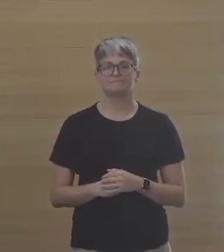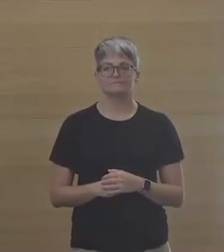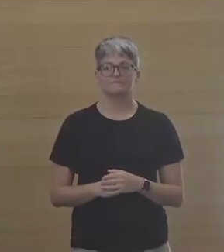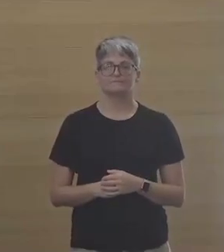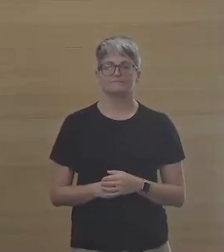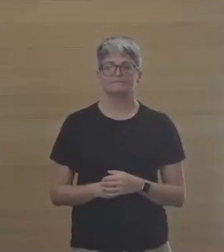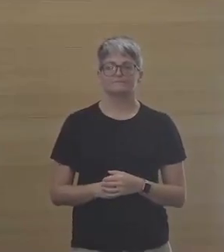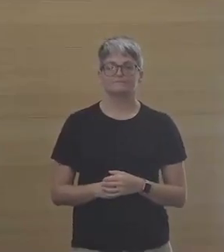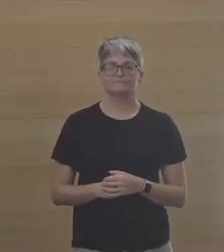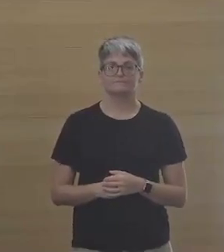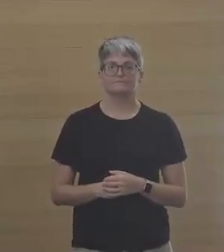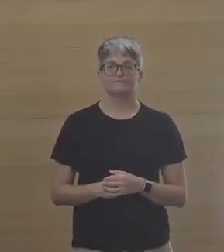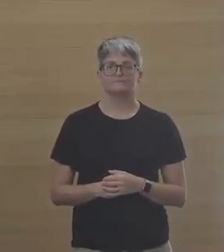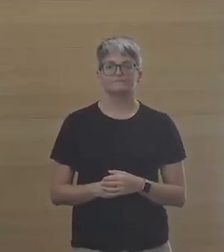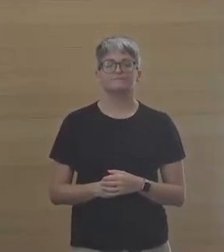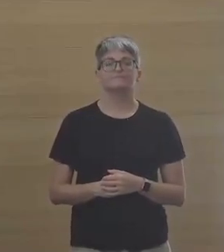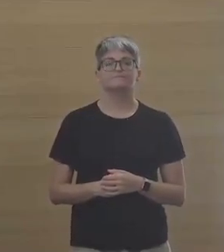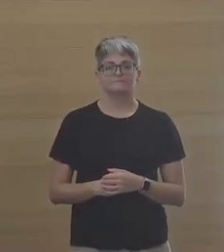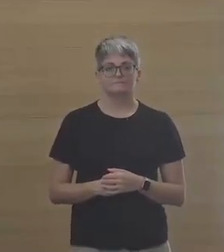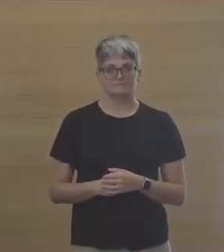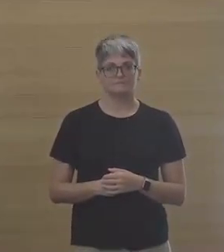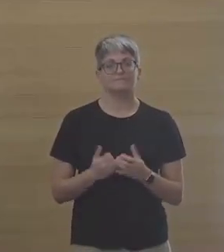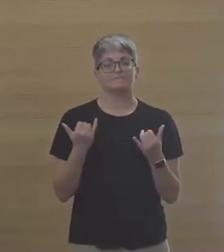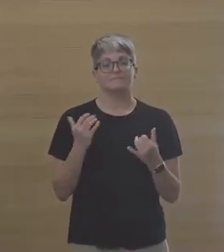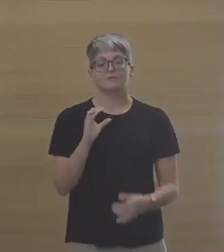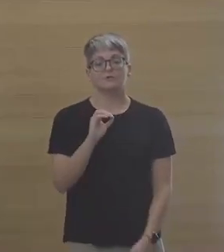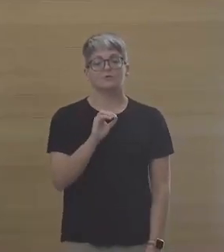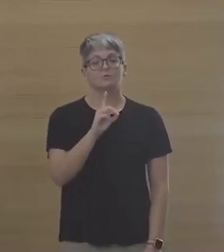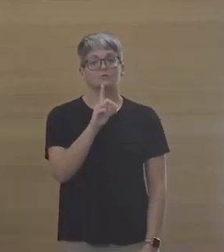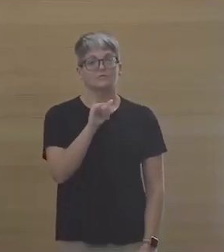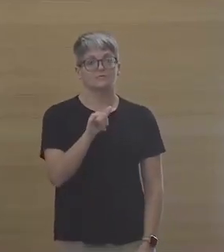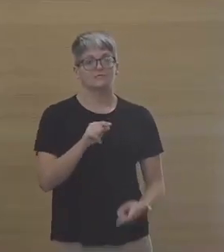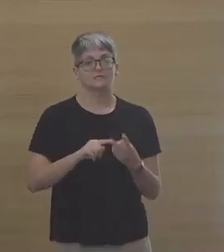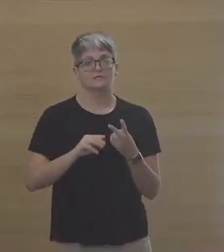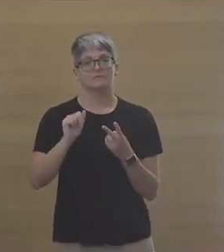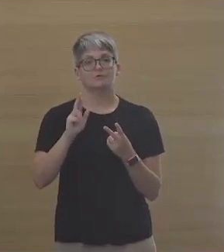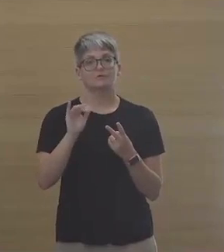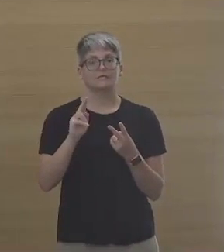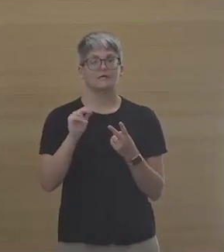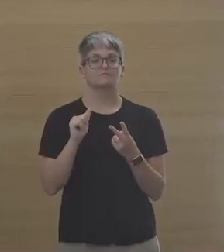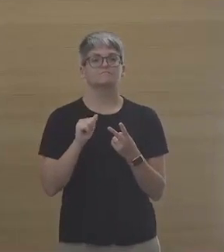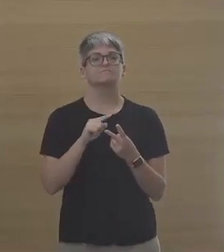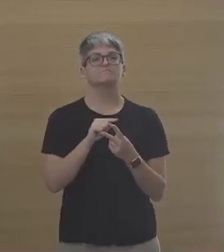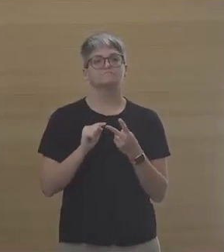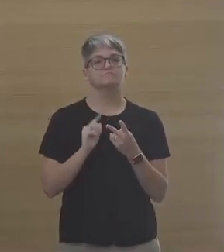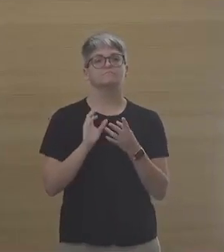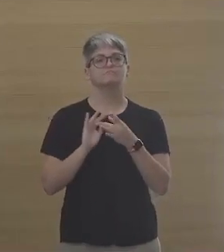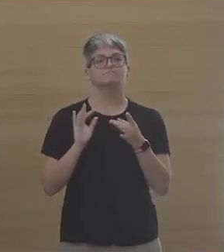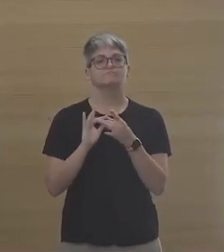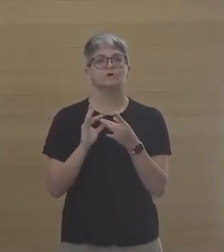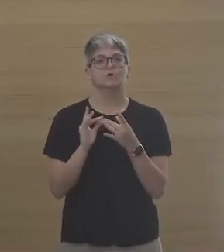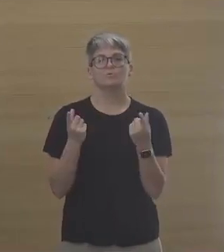So now, Cody and Marina, are going to share a little bit about what the group did earlier today.